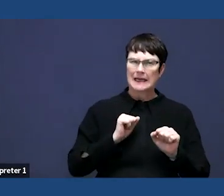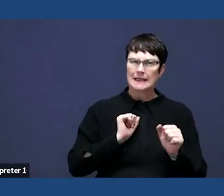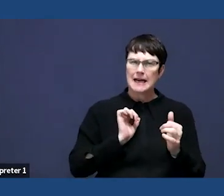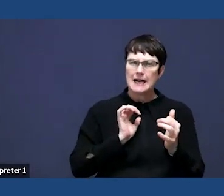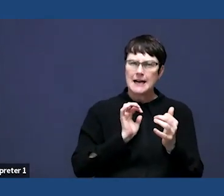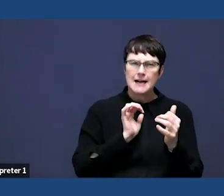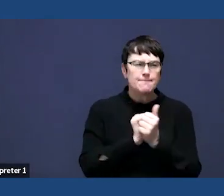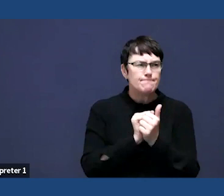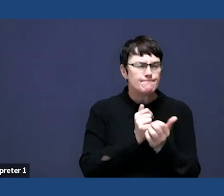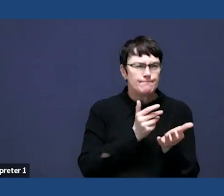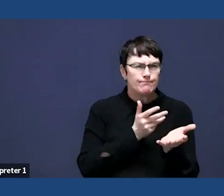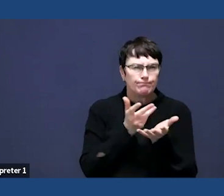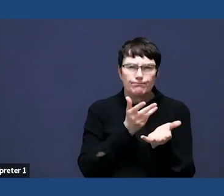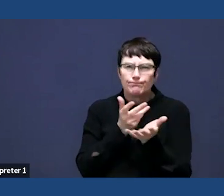So it's right place, right time.